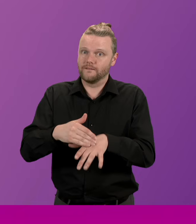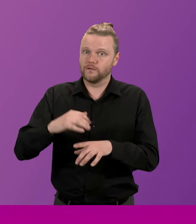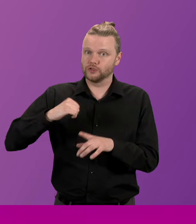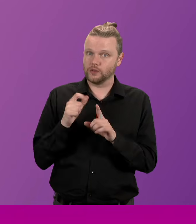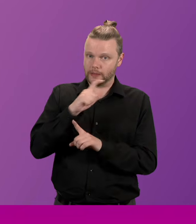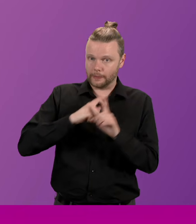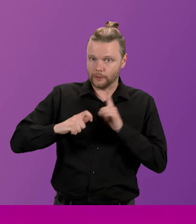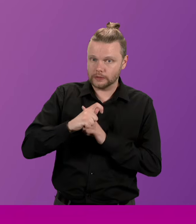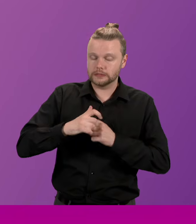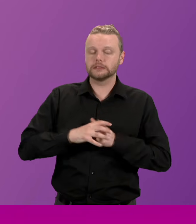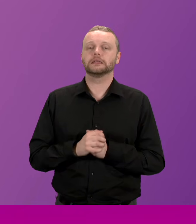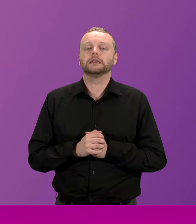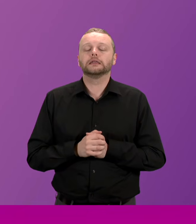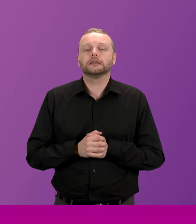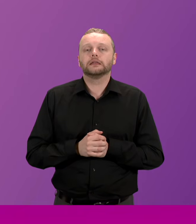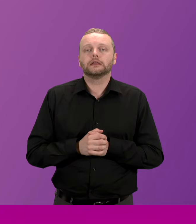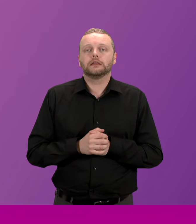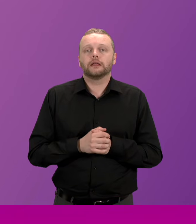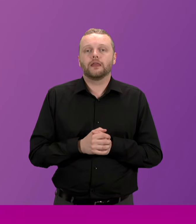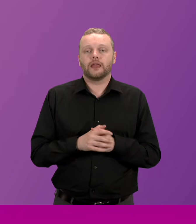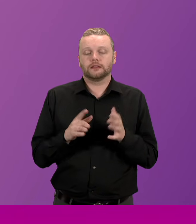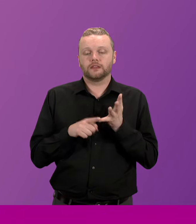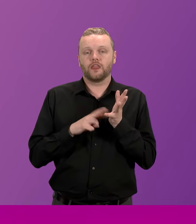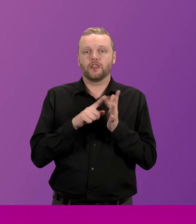as there are options for closure of some fire stations. The Glasgow Union Street fire, which